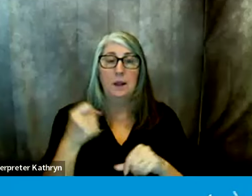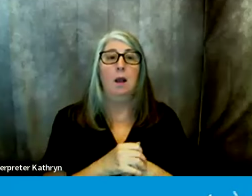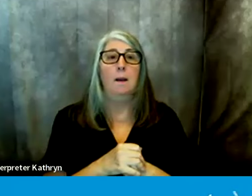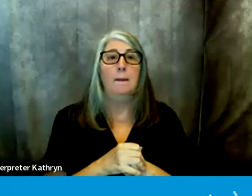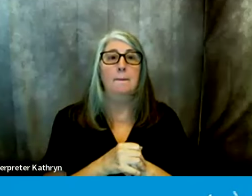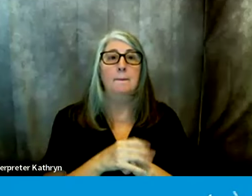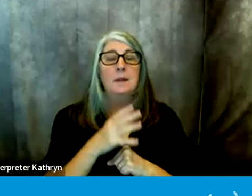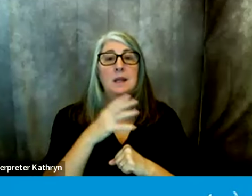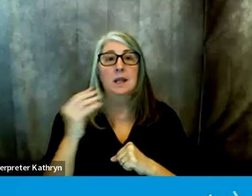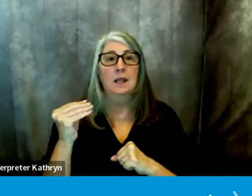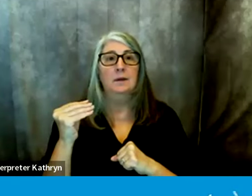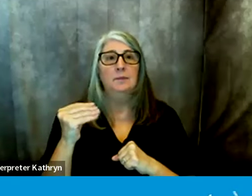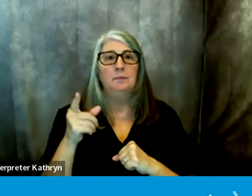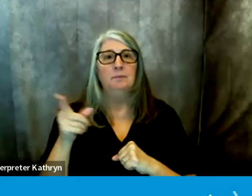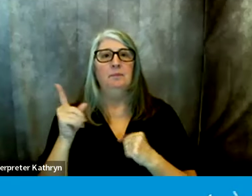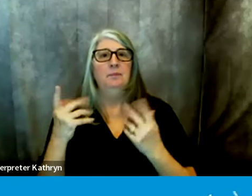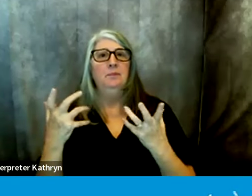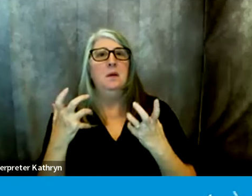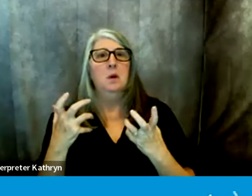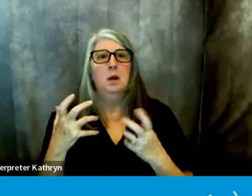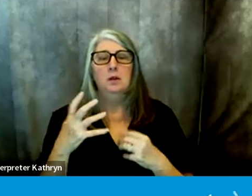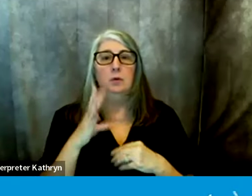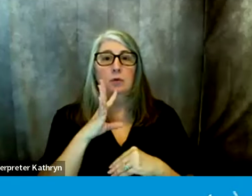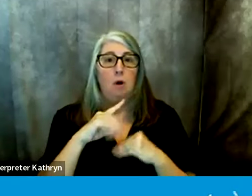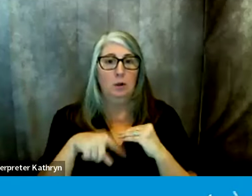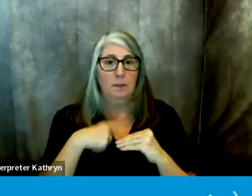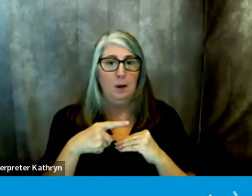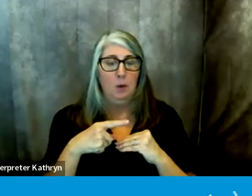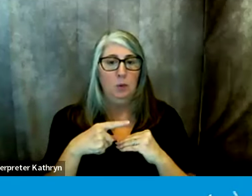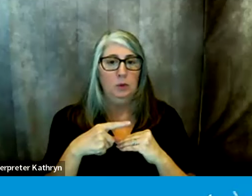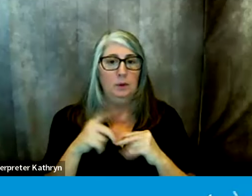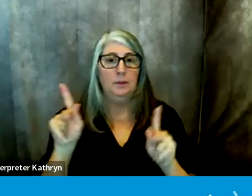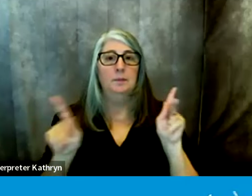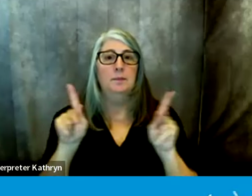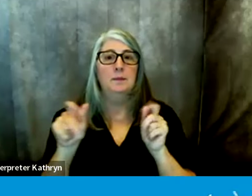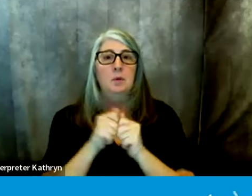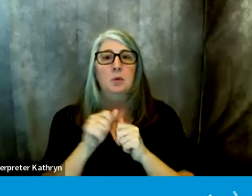Anyway, they wanted to talk a little bit more about people with suprapubic catheters